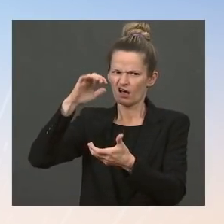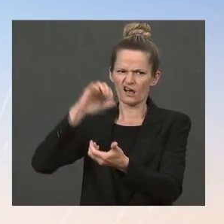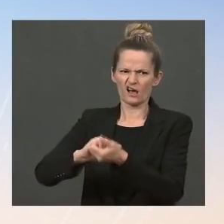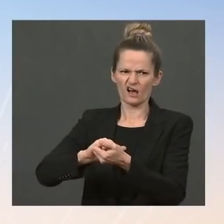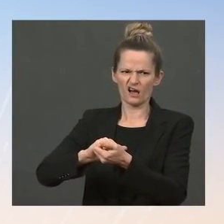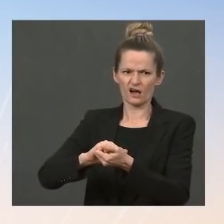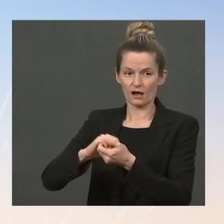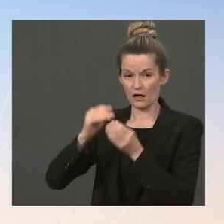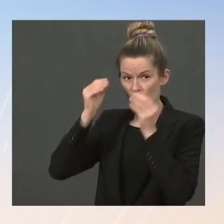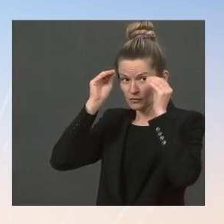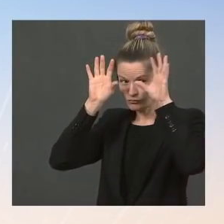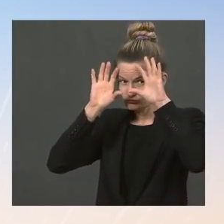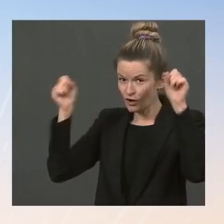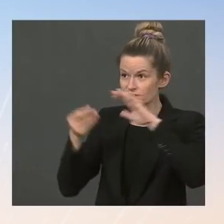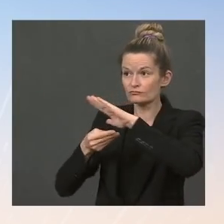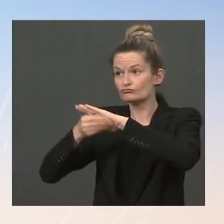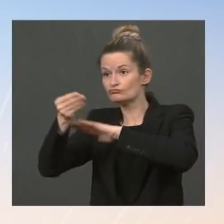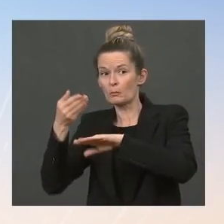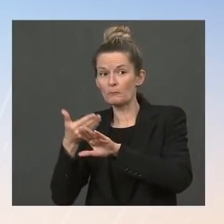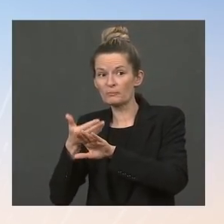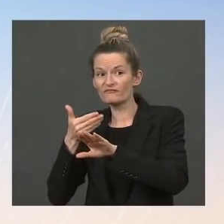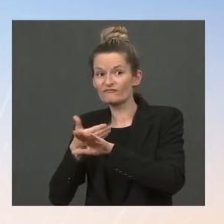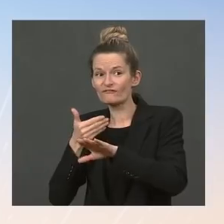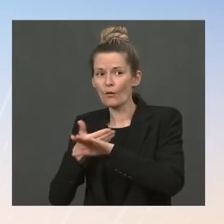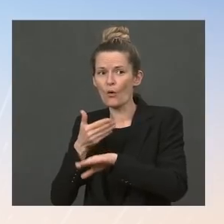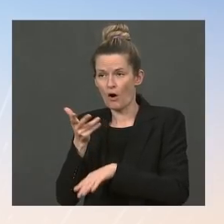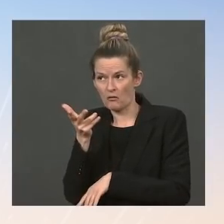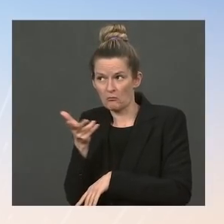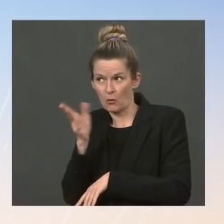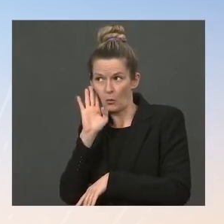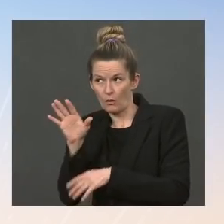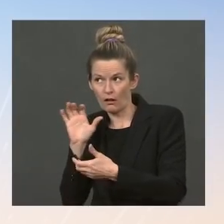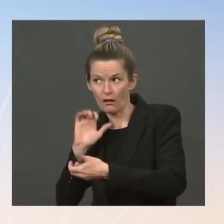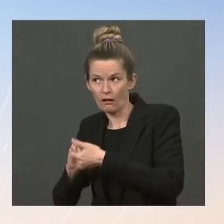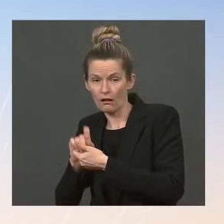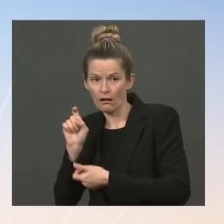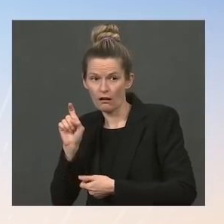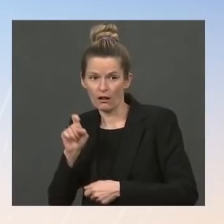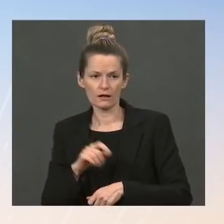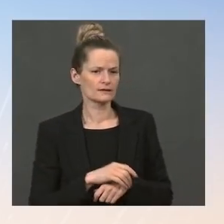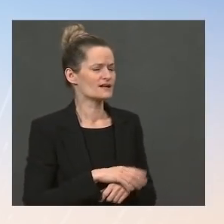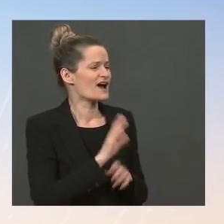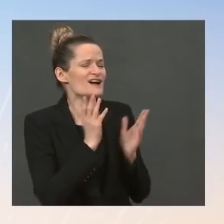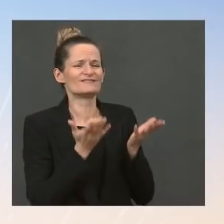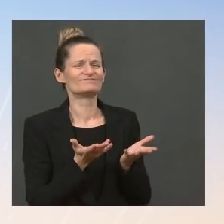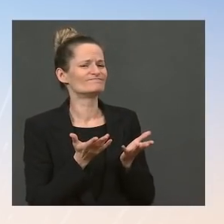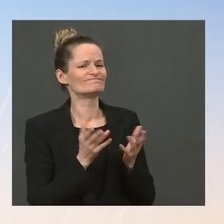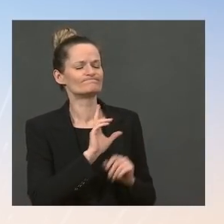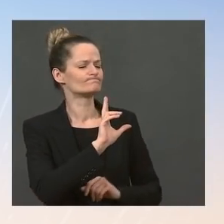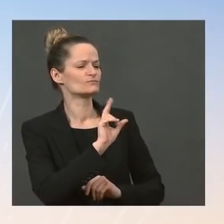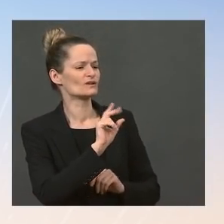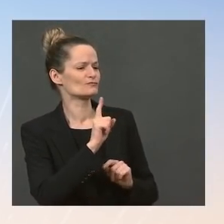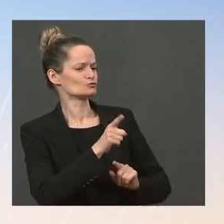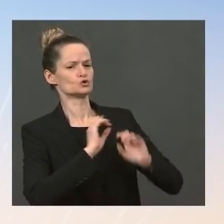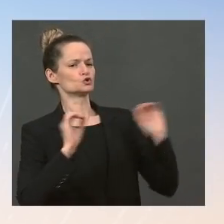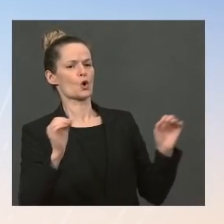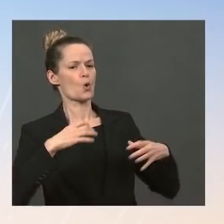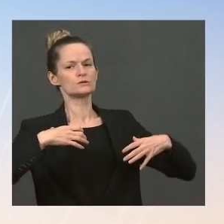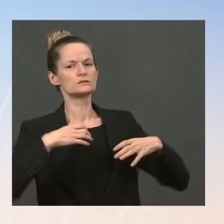Do they plan to speak today? Ms. Psaki: I don't have any preview of calls for you. I will say that I'm sure we will --